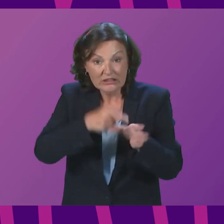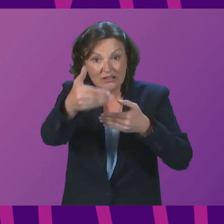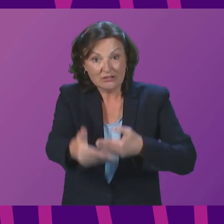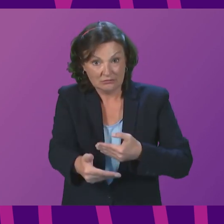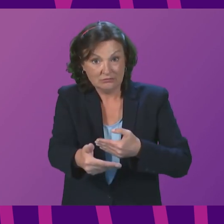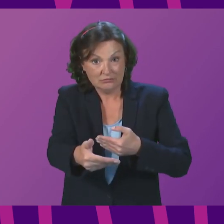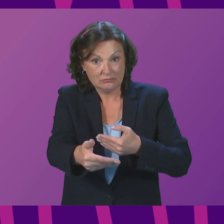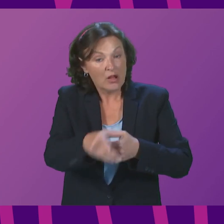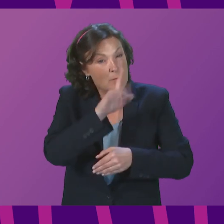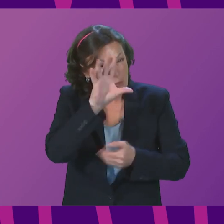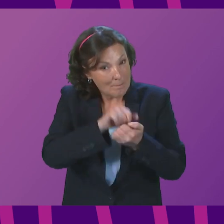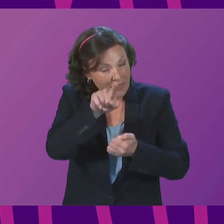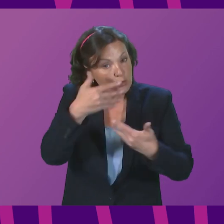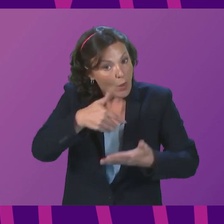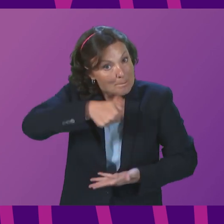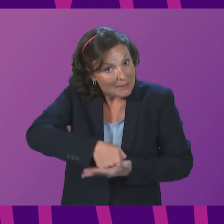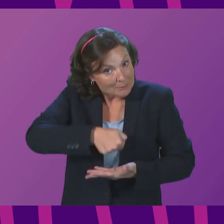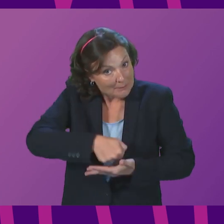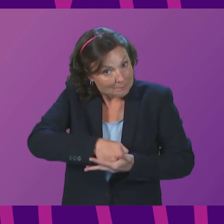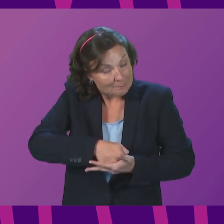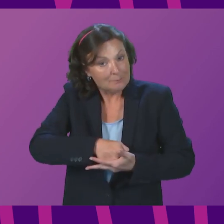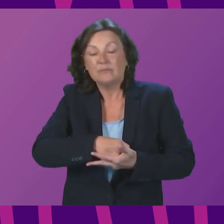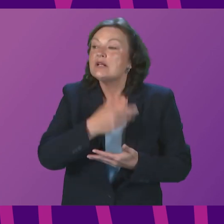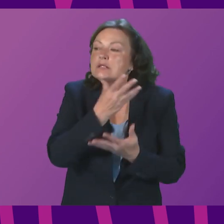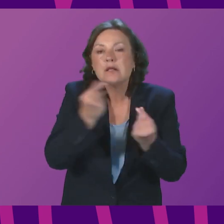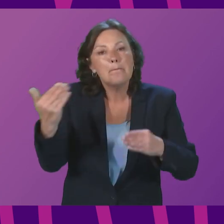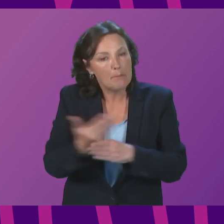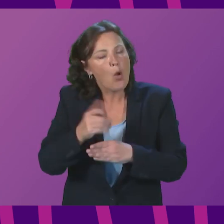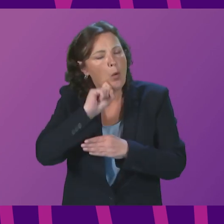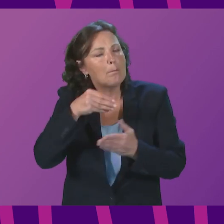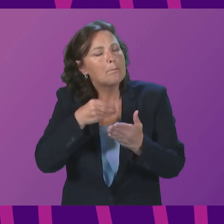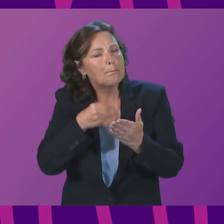Those are minimum rates of pay, of course; many employers will pay more than those minimums.